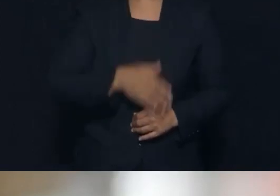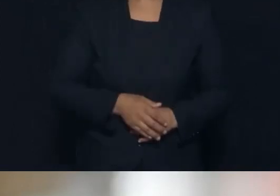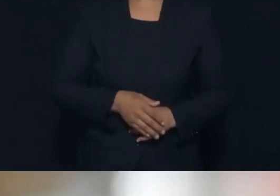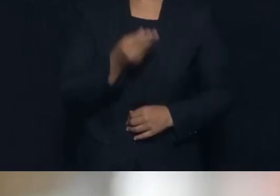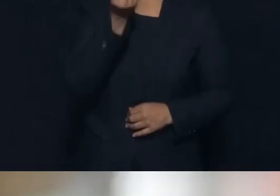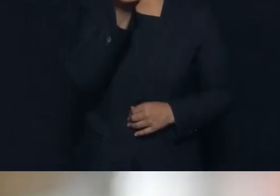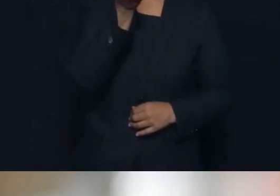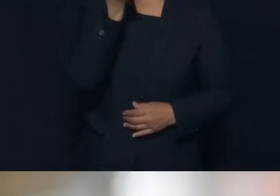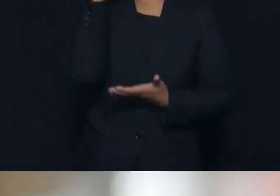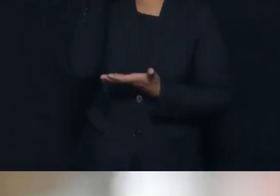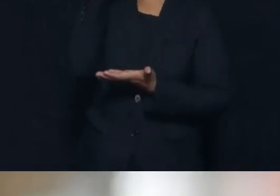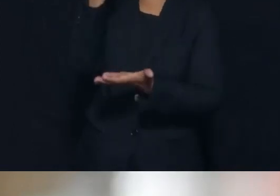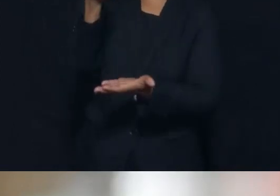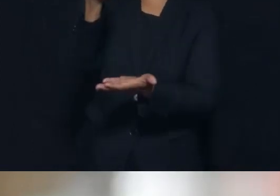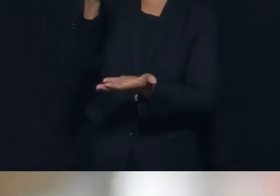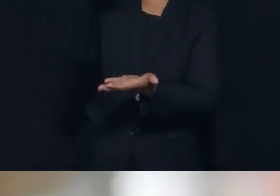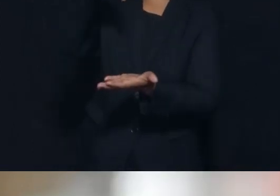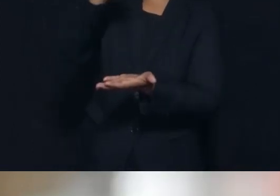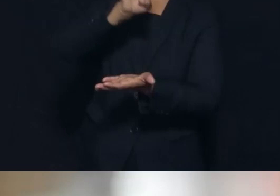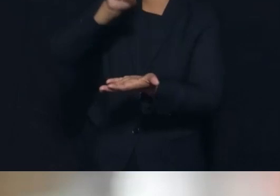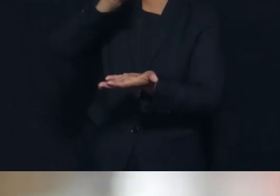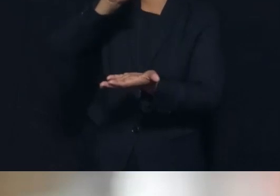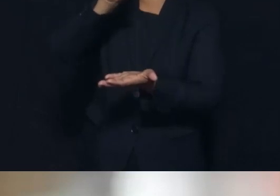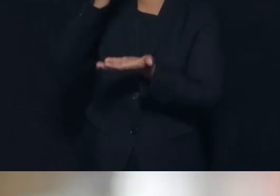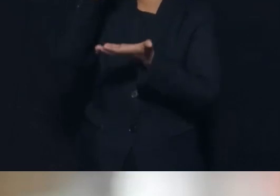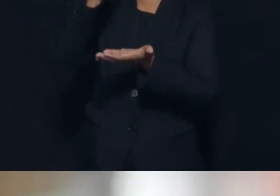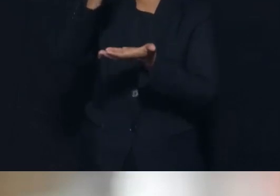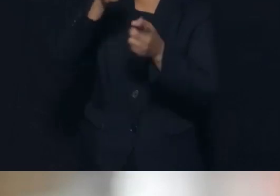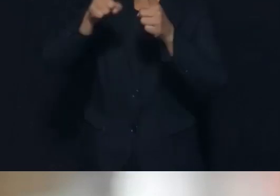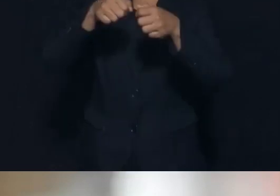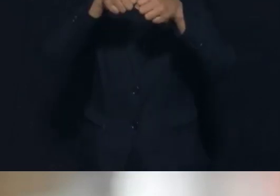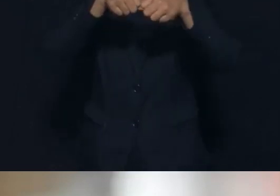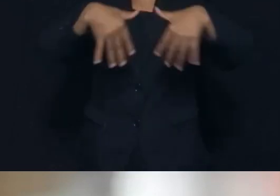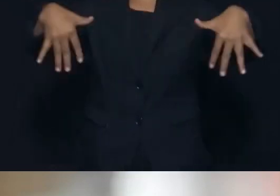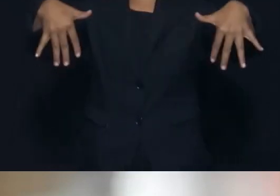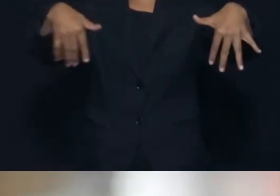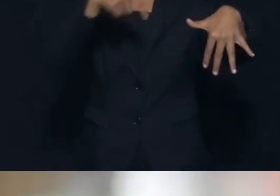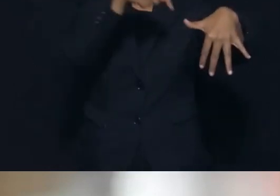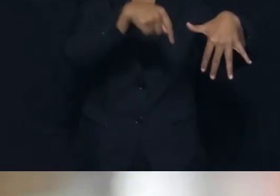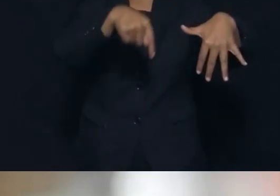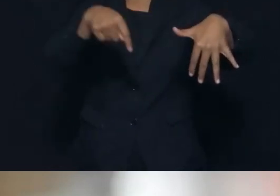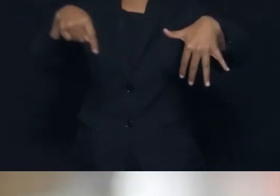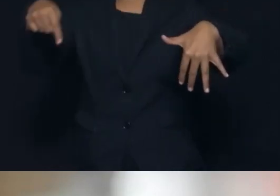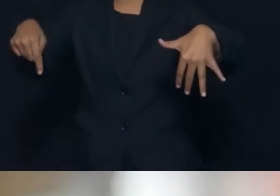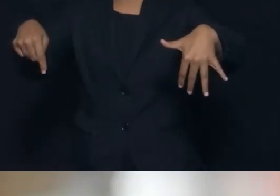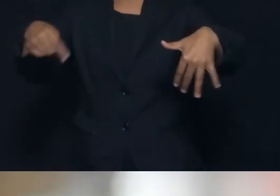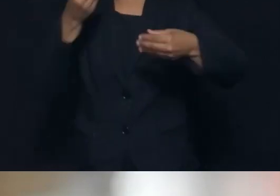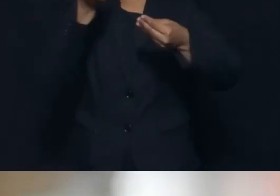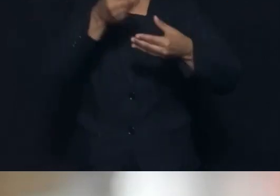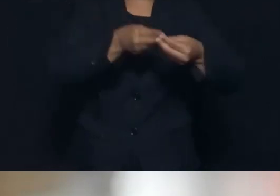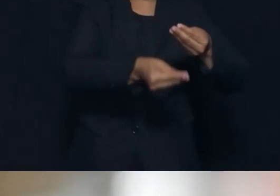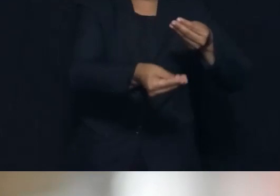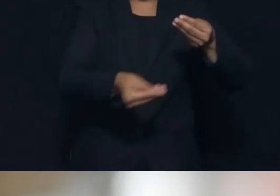Let's not forget that most of the money of the EU funds is spent often through public